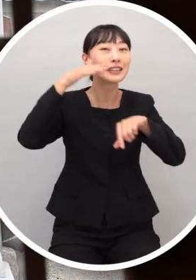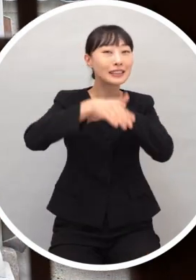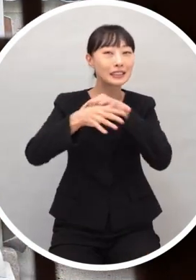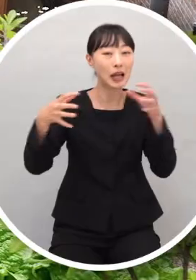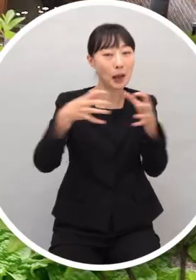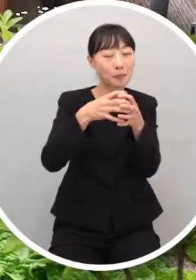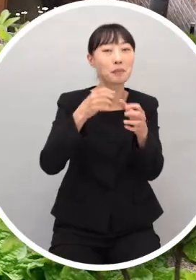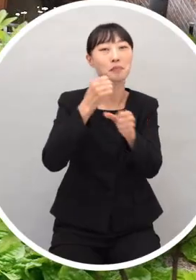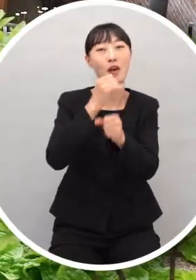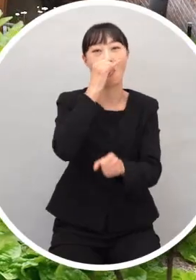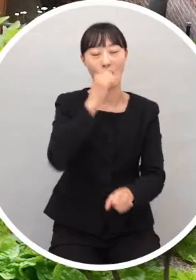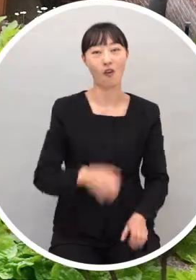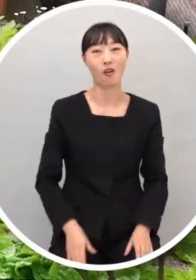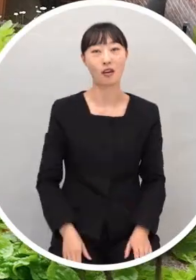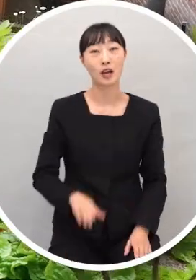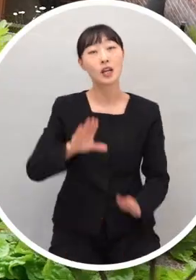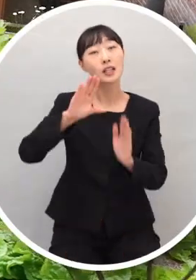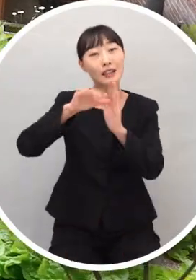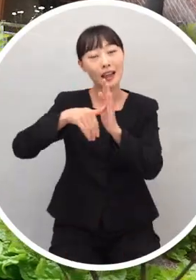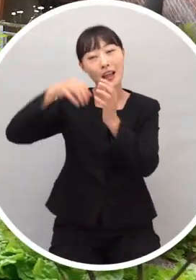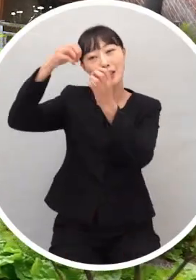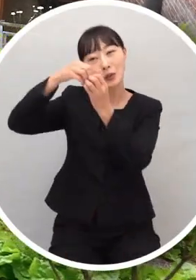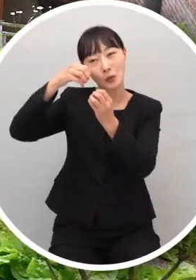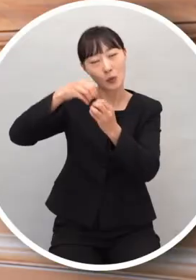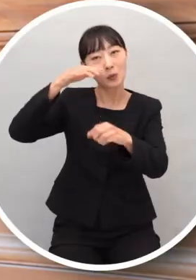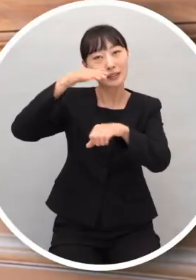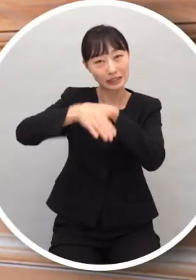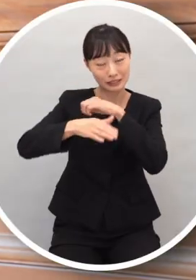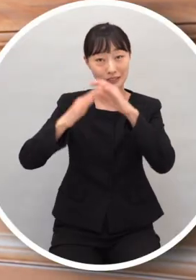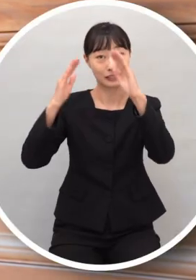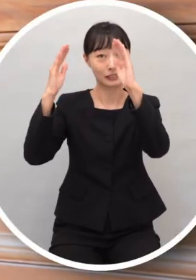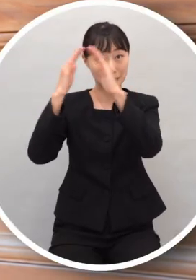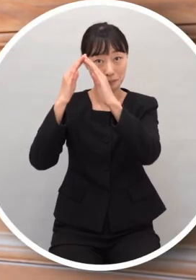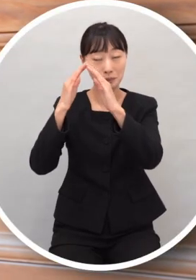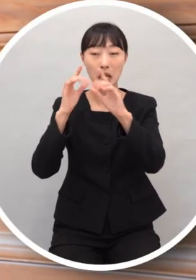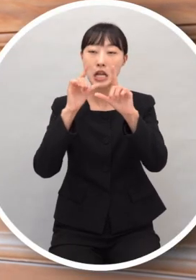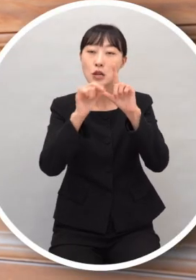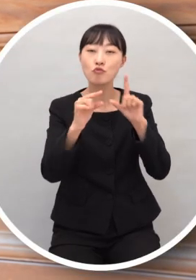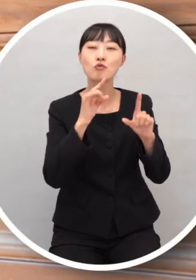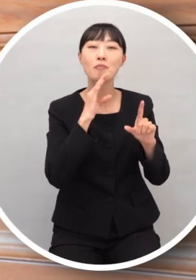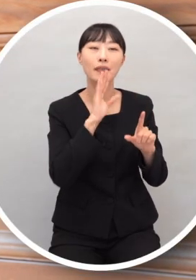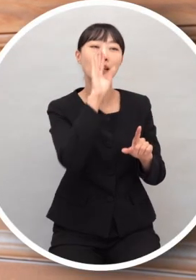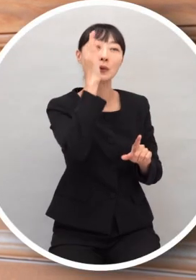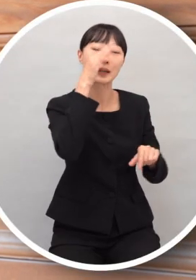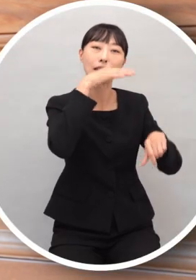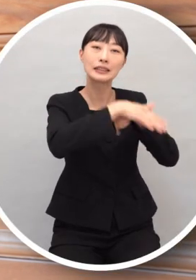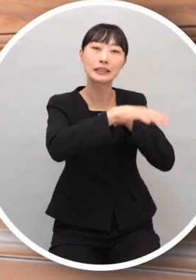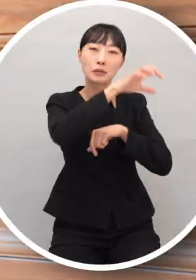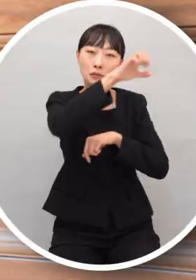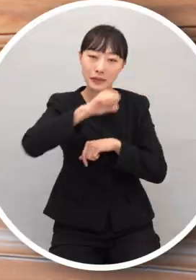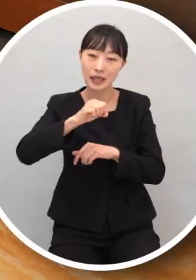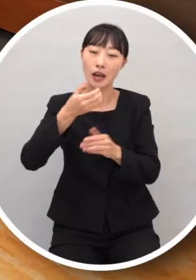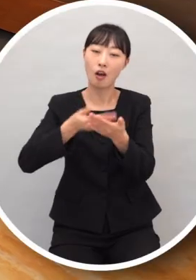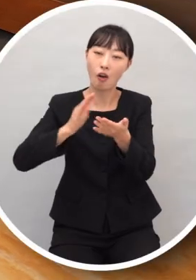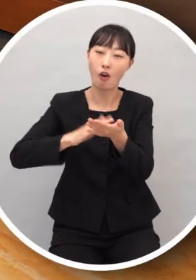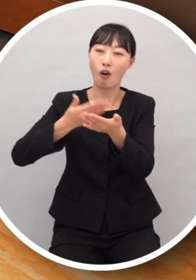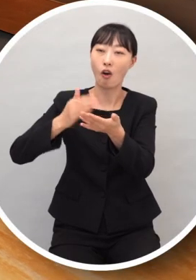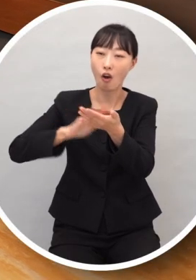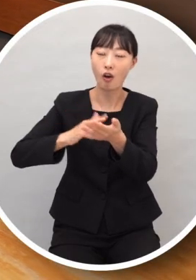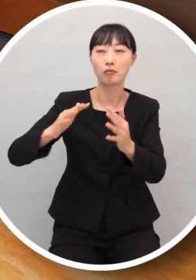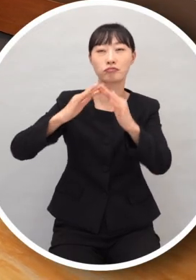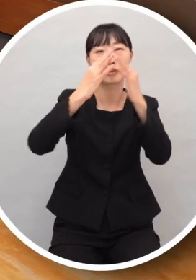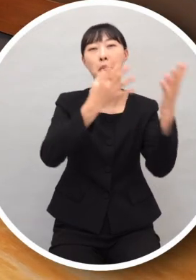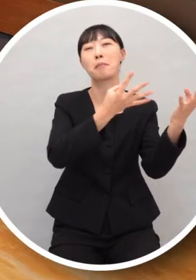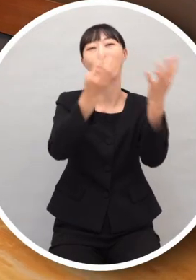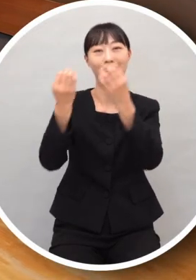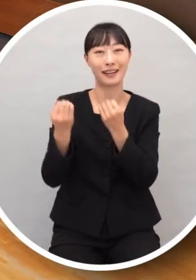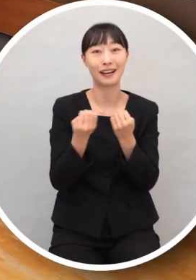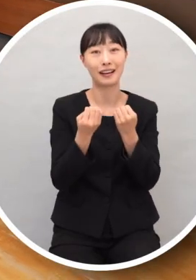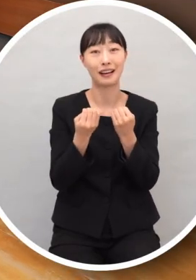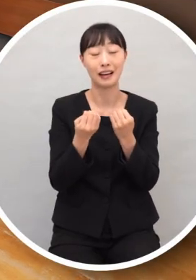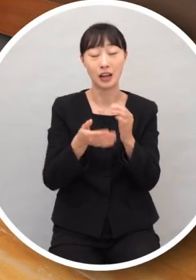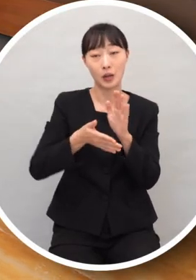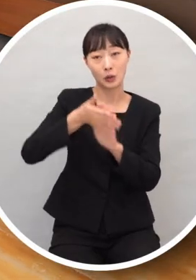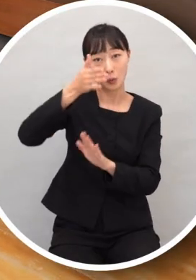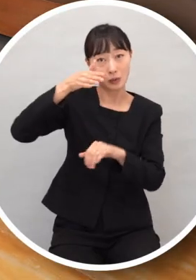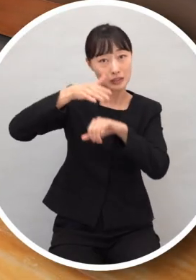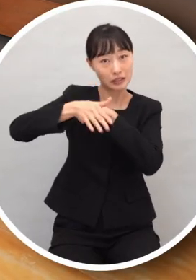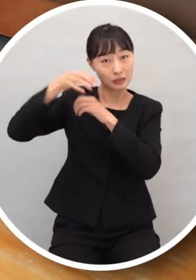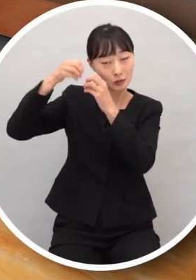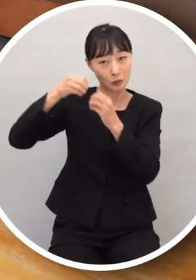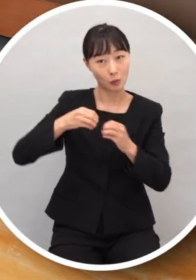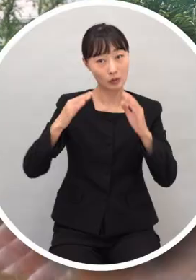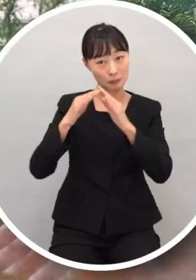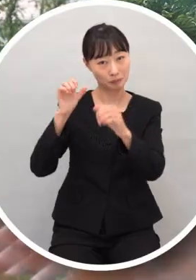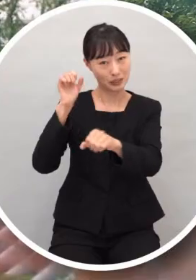But using modern building materials while maintaining traditional architectural elements was not what made dosi hanok unique.